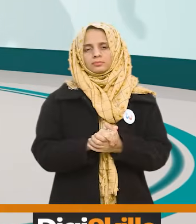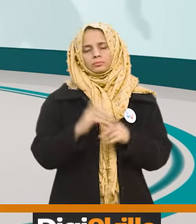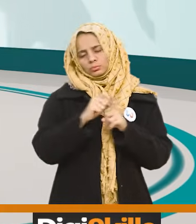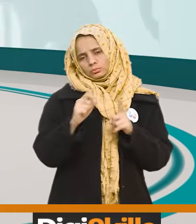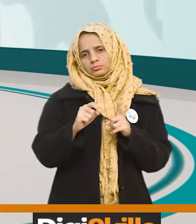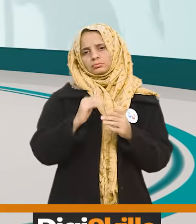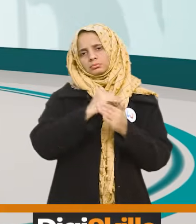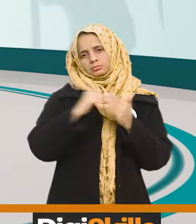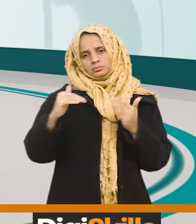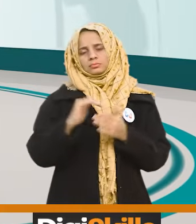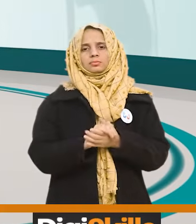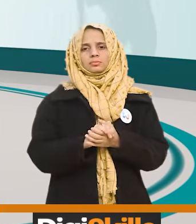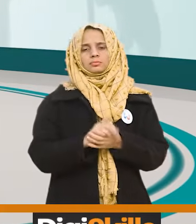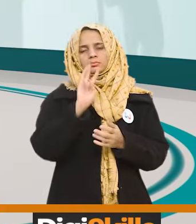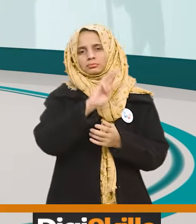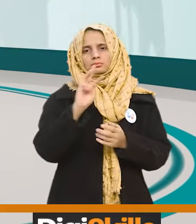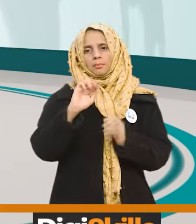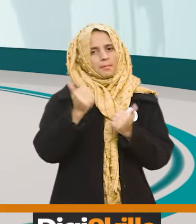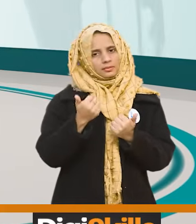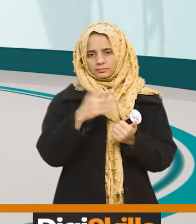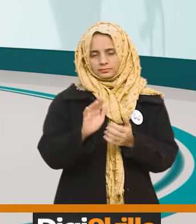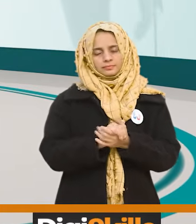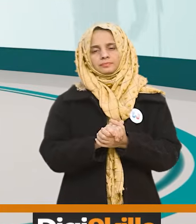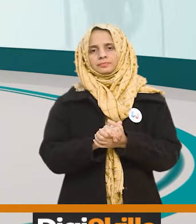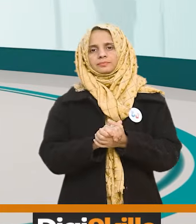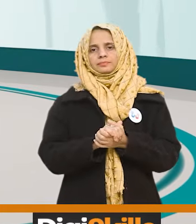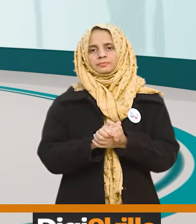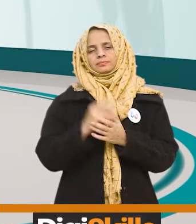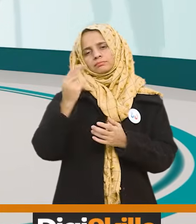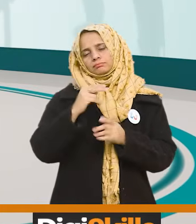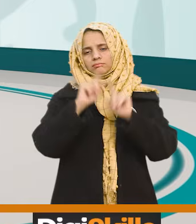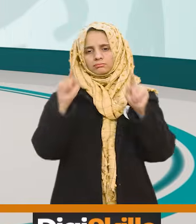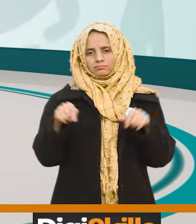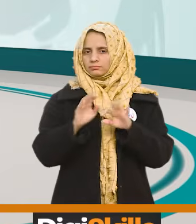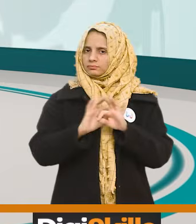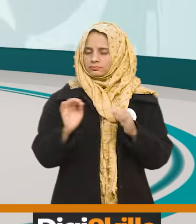So, you raised the first invoice by ‘33%’ from ‘$100’. You made a sketch.